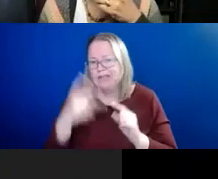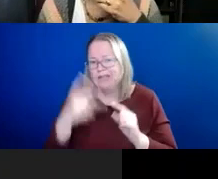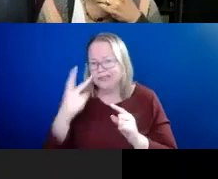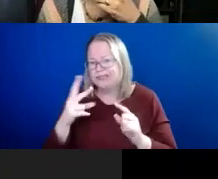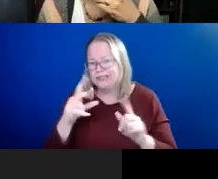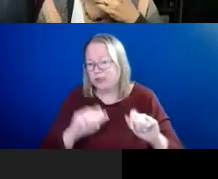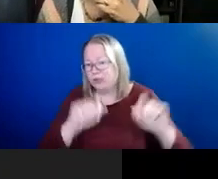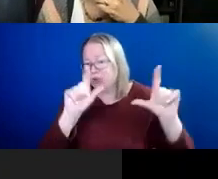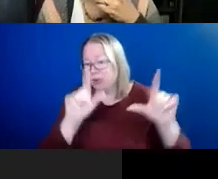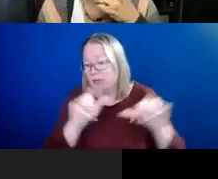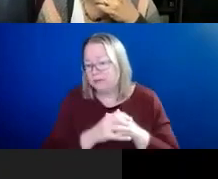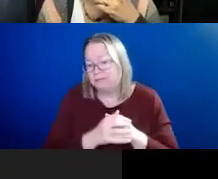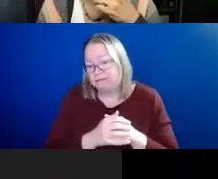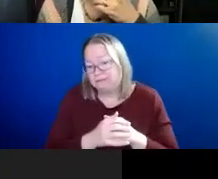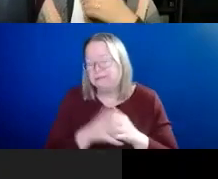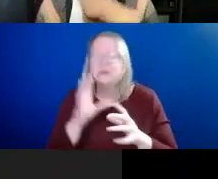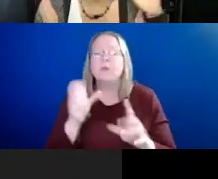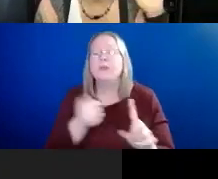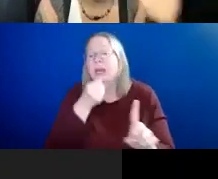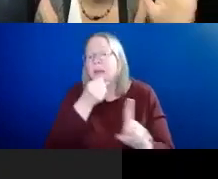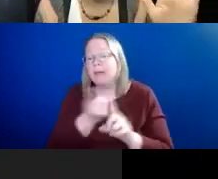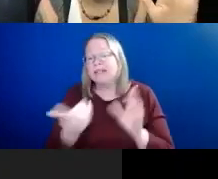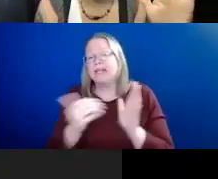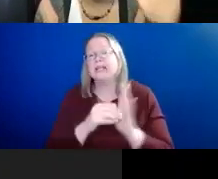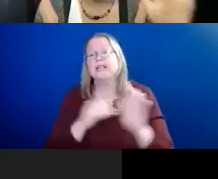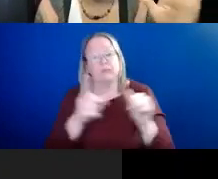13:19:45 The impact , first and foremost, we are doing this for